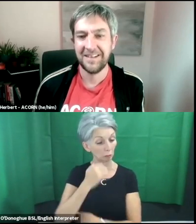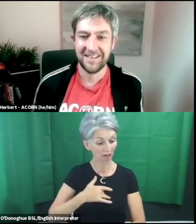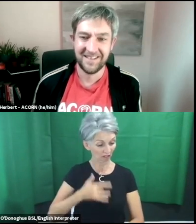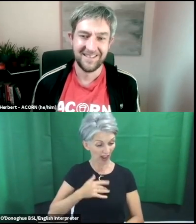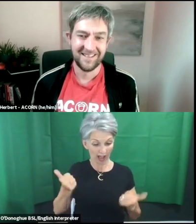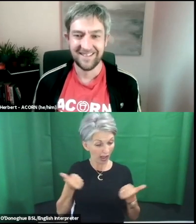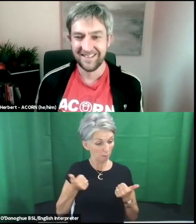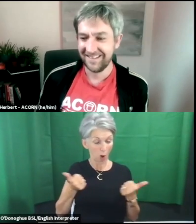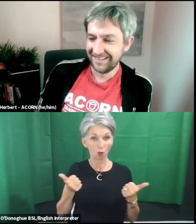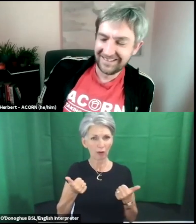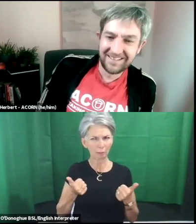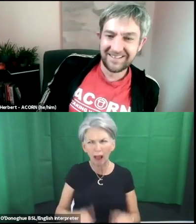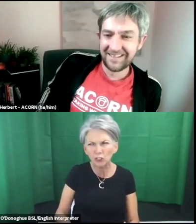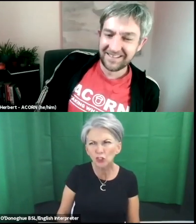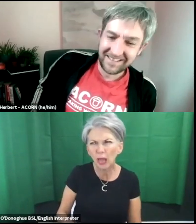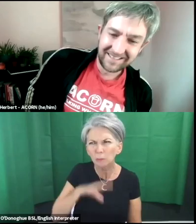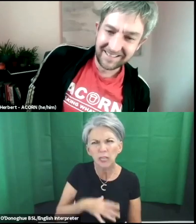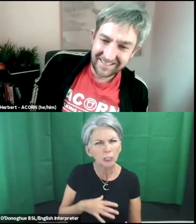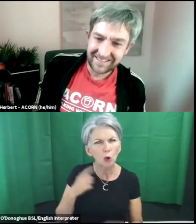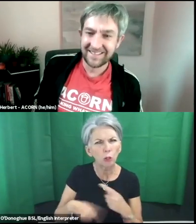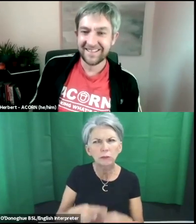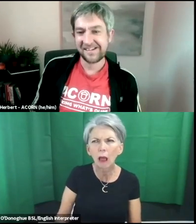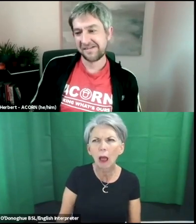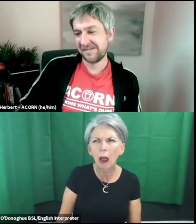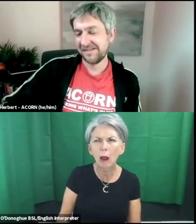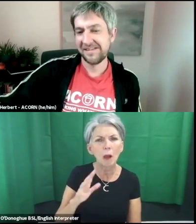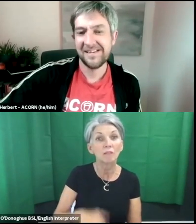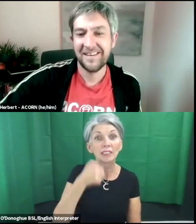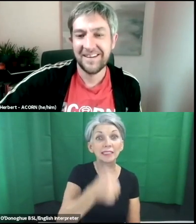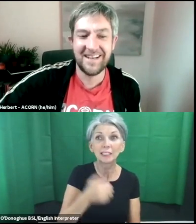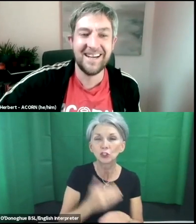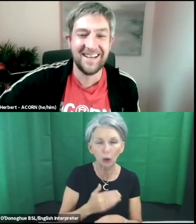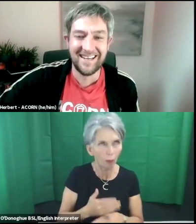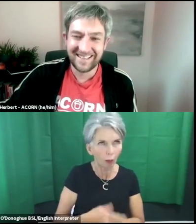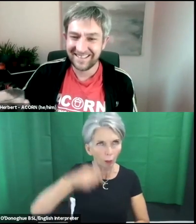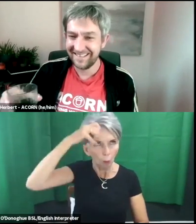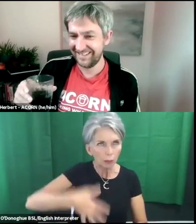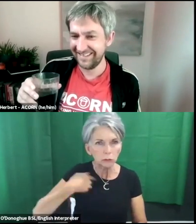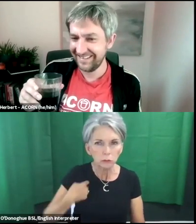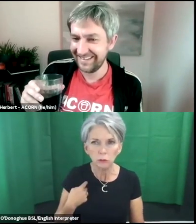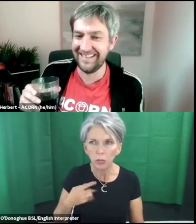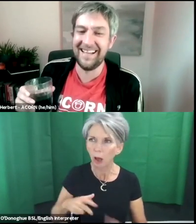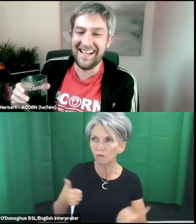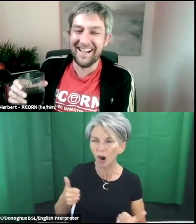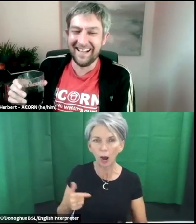And I'm really knackered all the time. And I work six jobs, but hey, I'm having a great time. It's fine." And then someone goes, "are you fine?